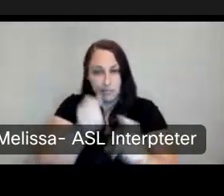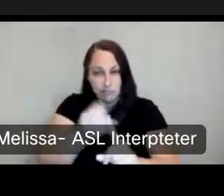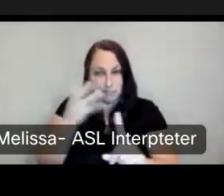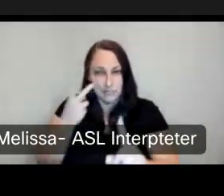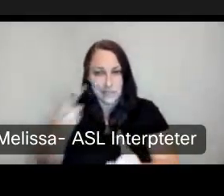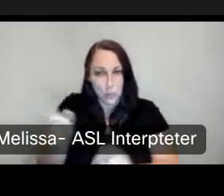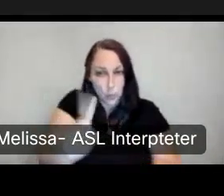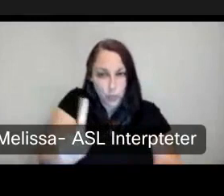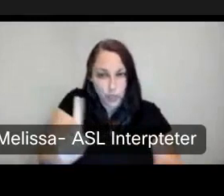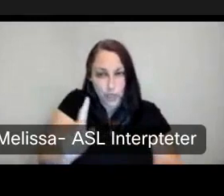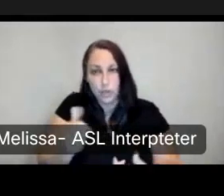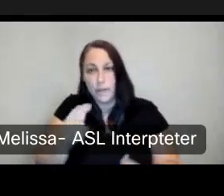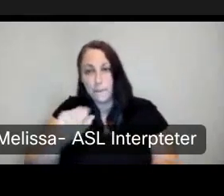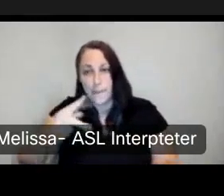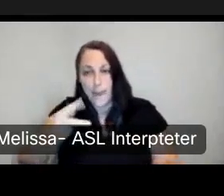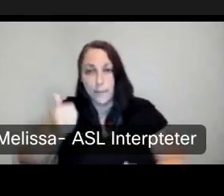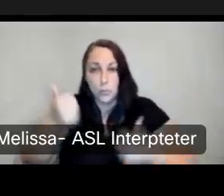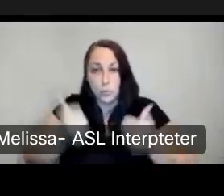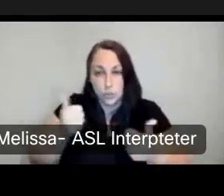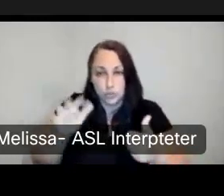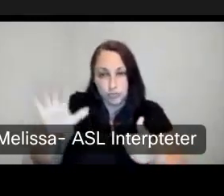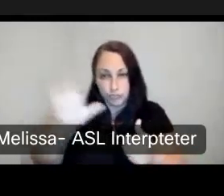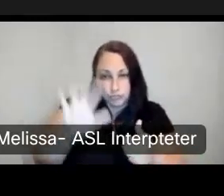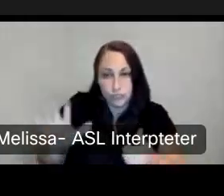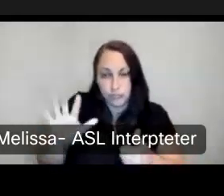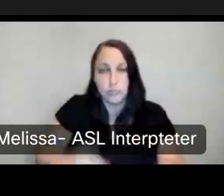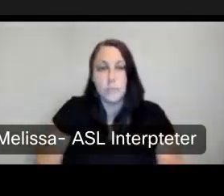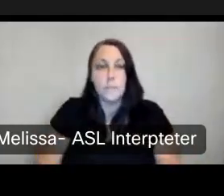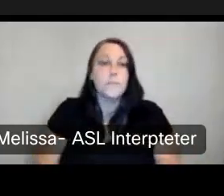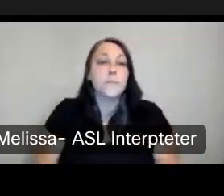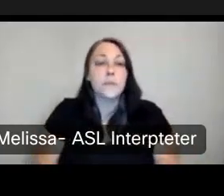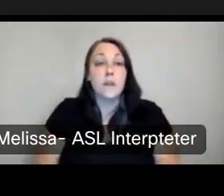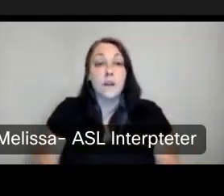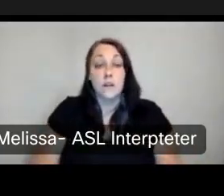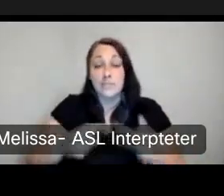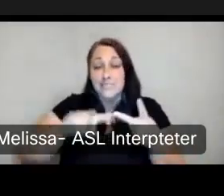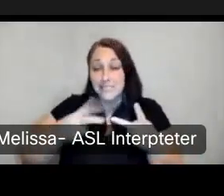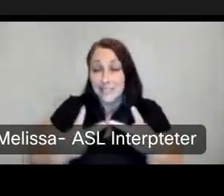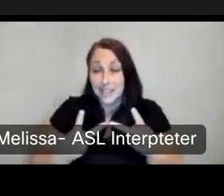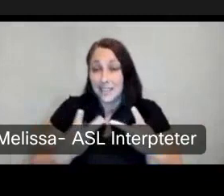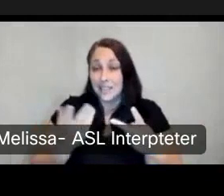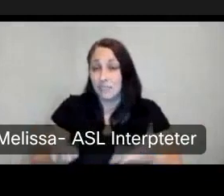okay next slide please so the other recommendation that we would like to push forward